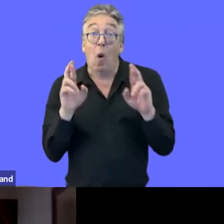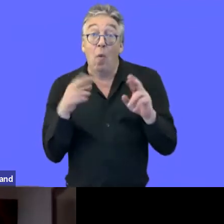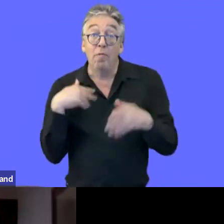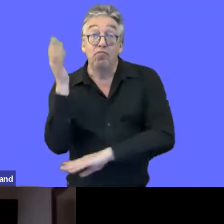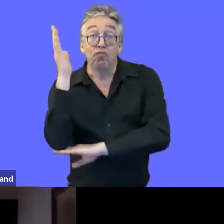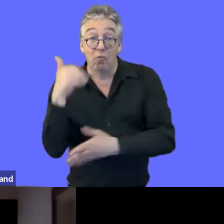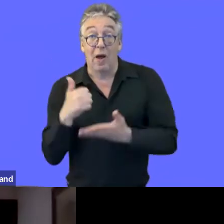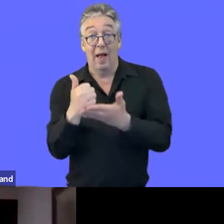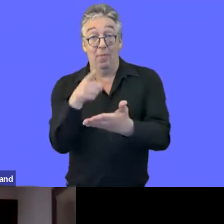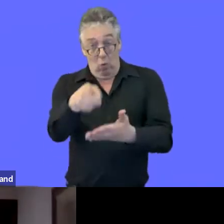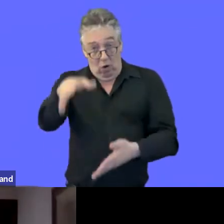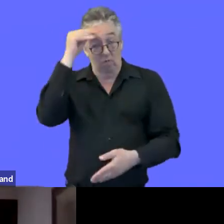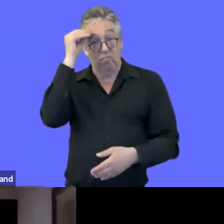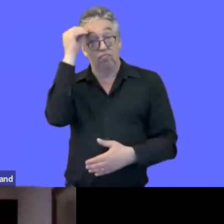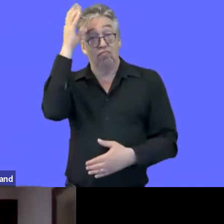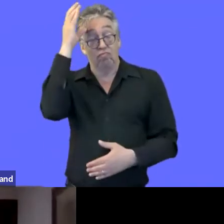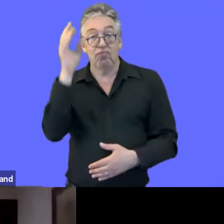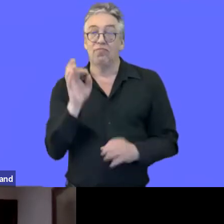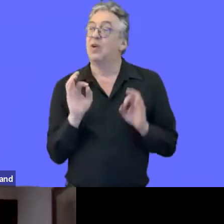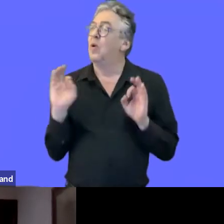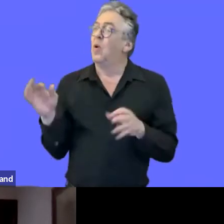Ishita thank you so much for this information